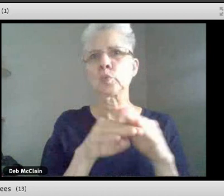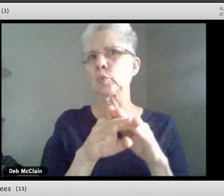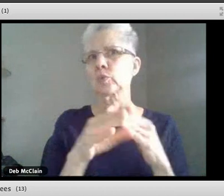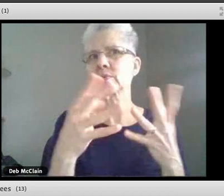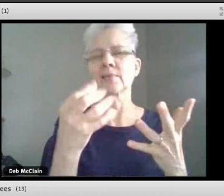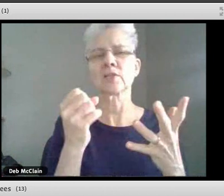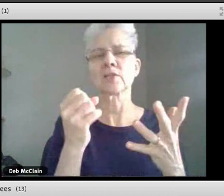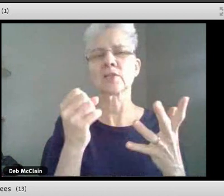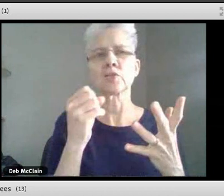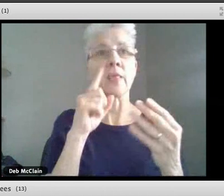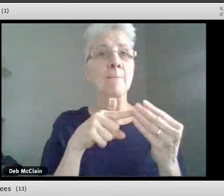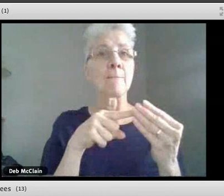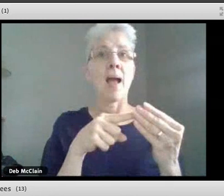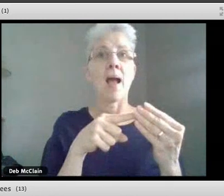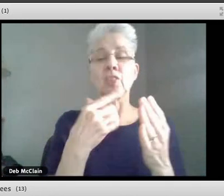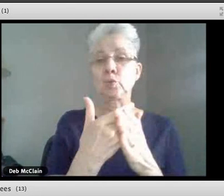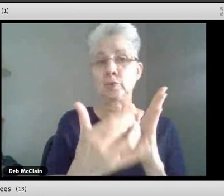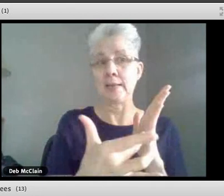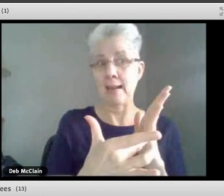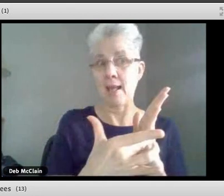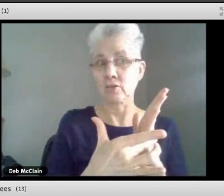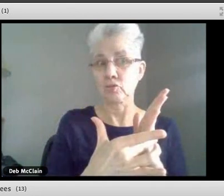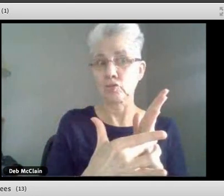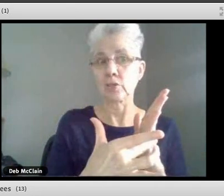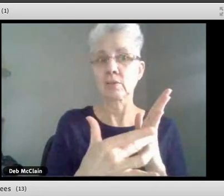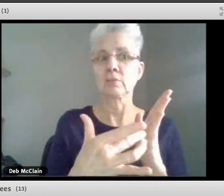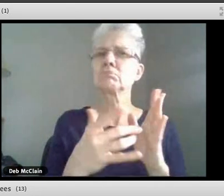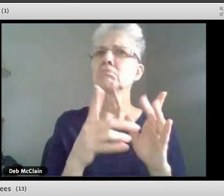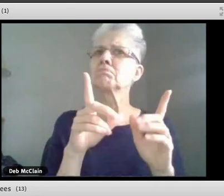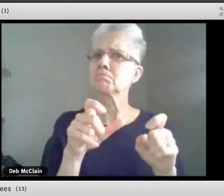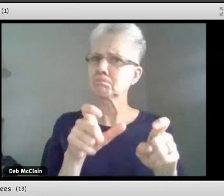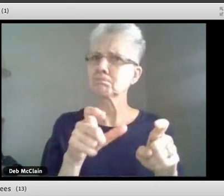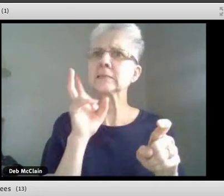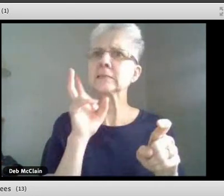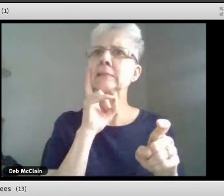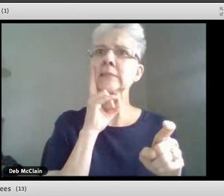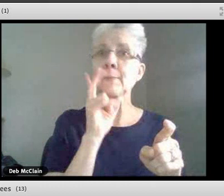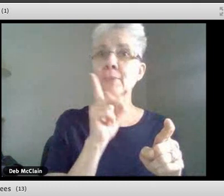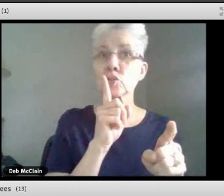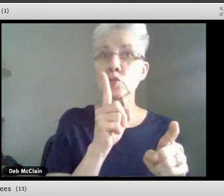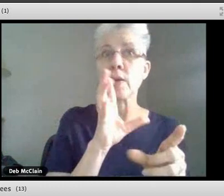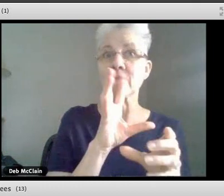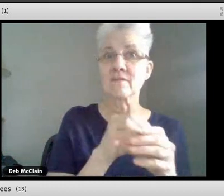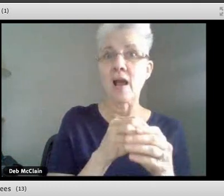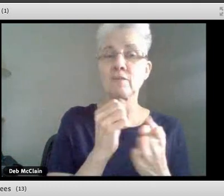You want to test it, right? Get people involved who have disabilities to test it for you. There are some public court cases.